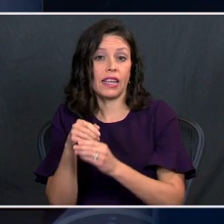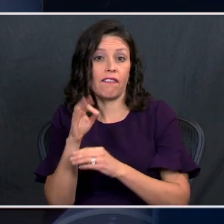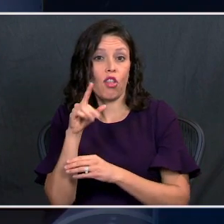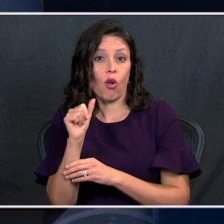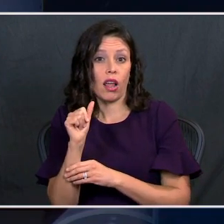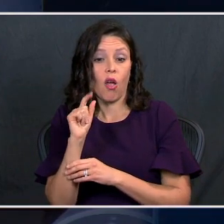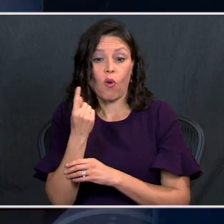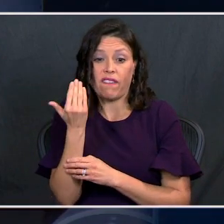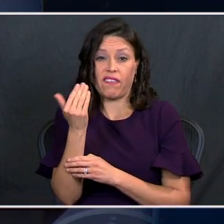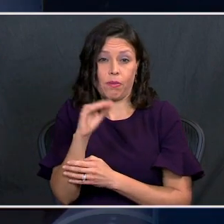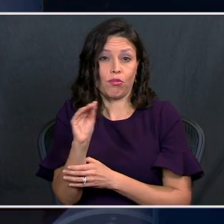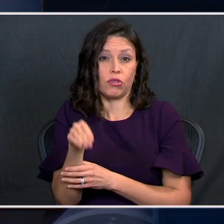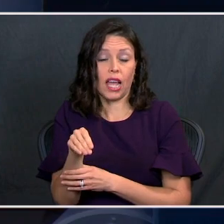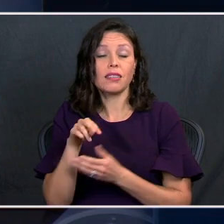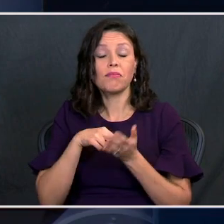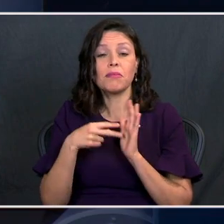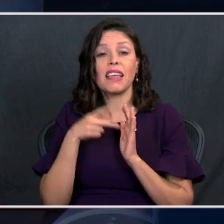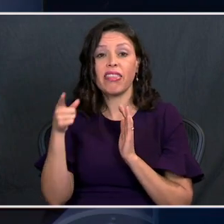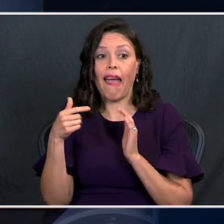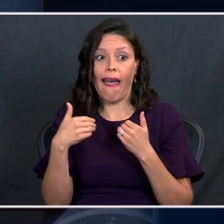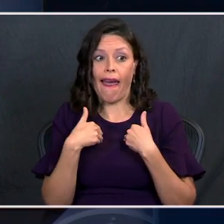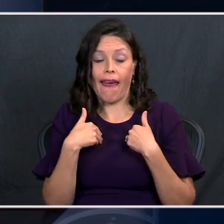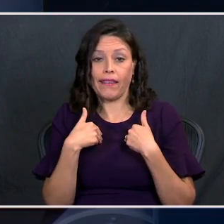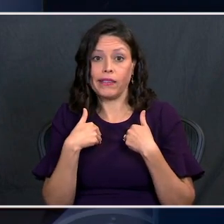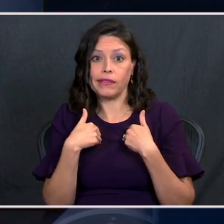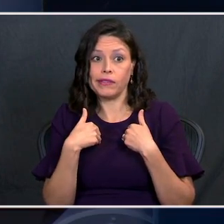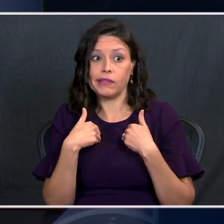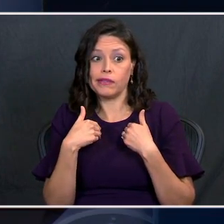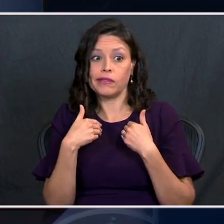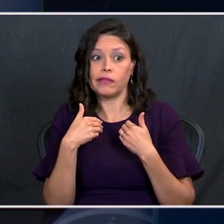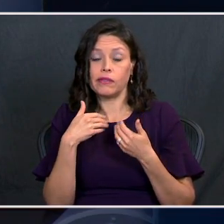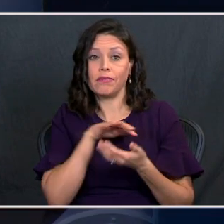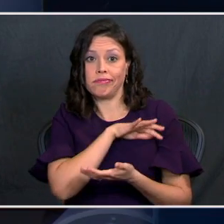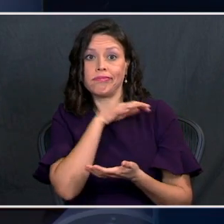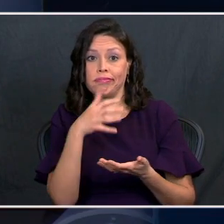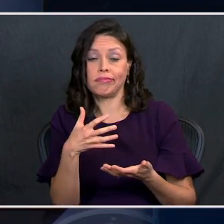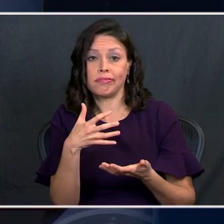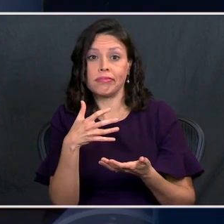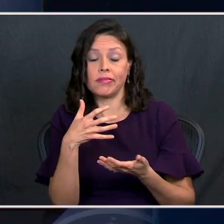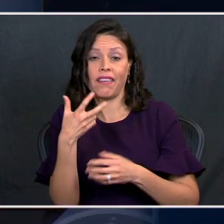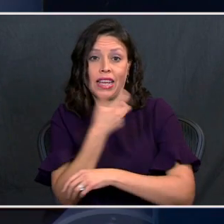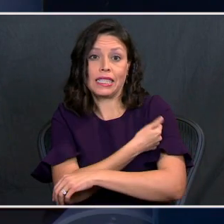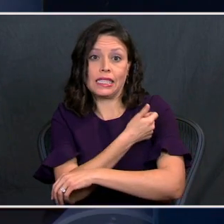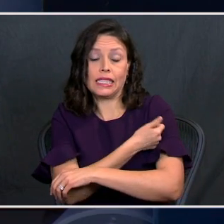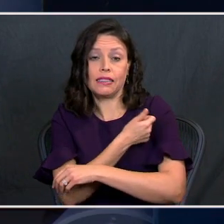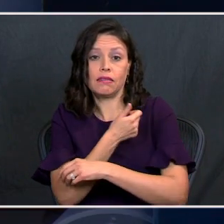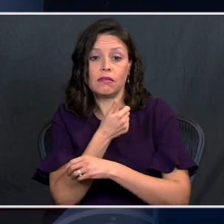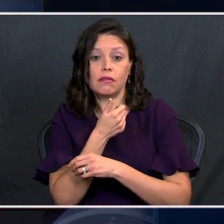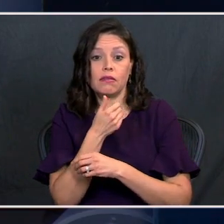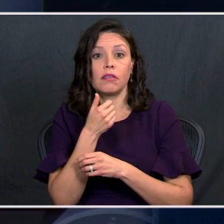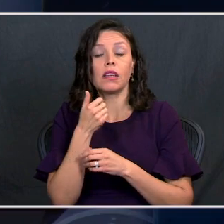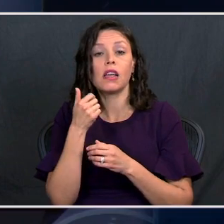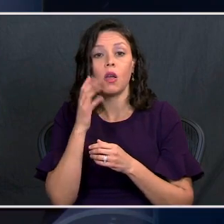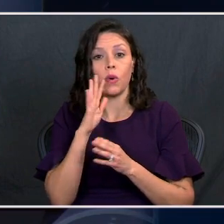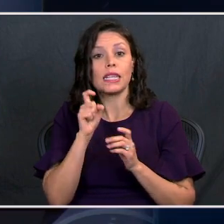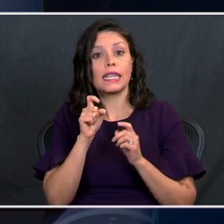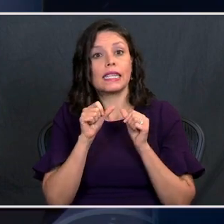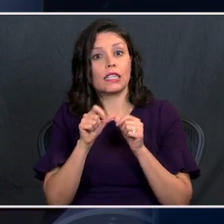So, clearly, they have a good deal of the vaccine. That supply will need to continue to increase